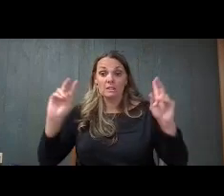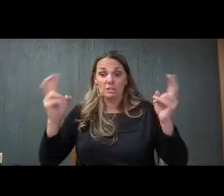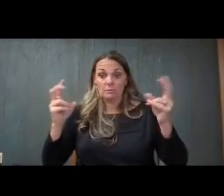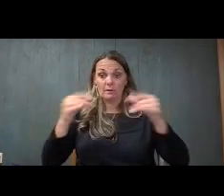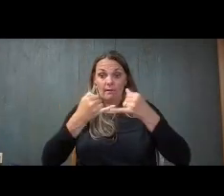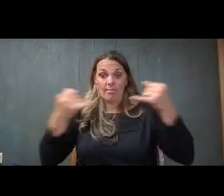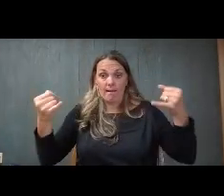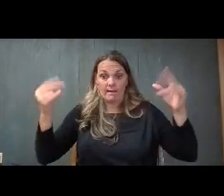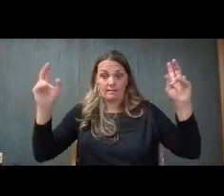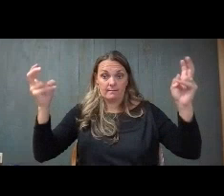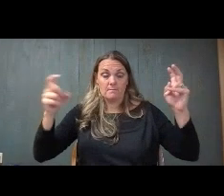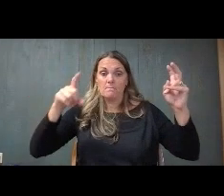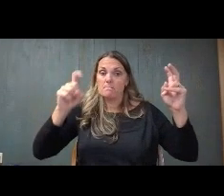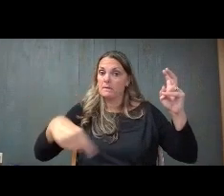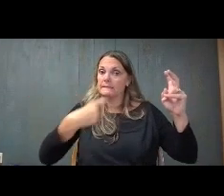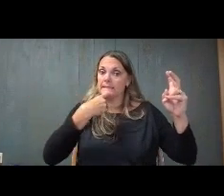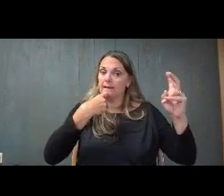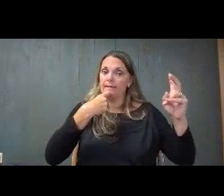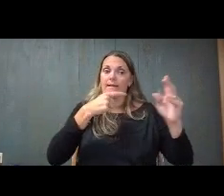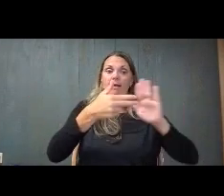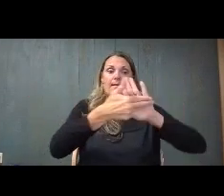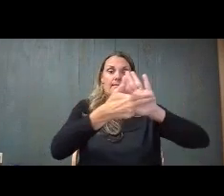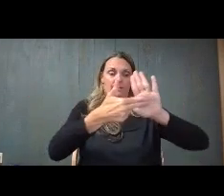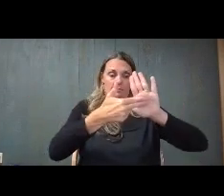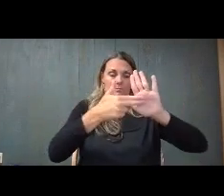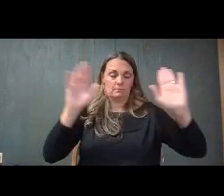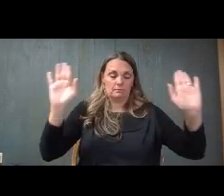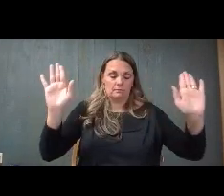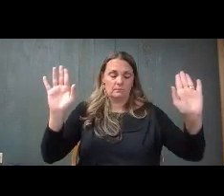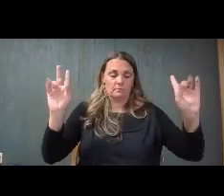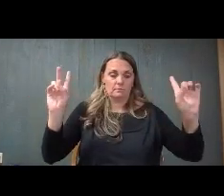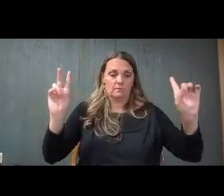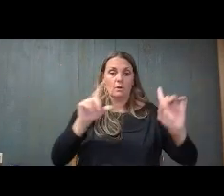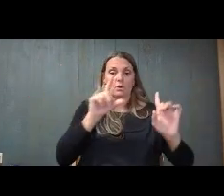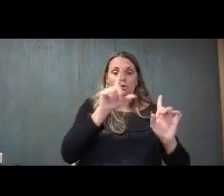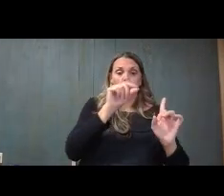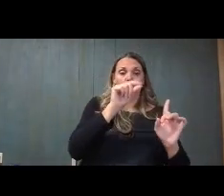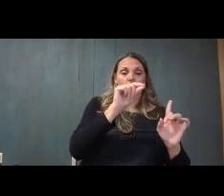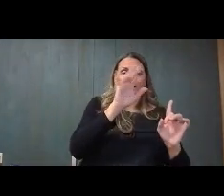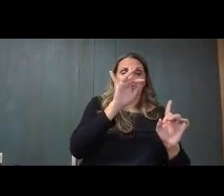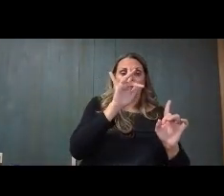The subject line must read labeled as 2025 establishment